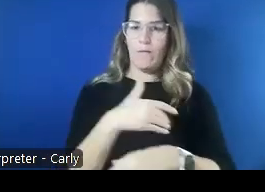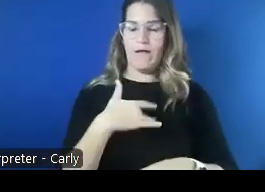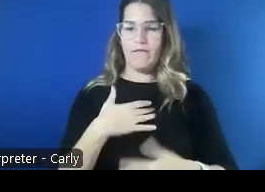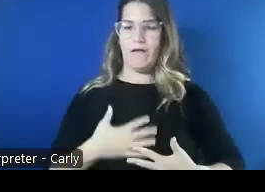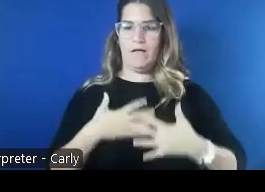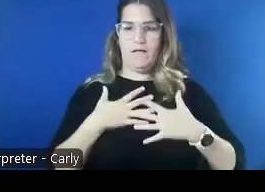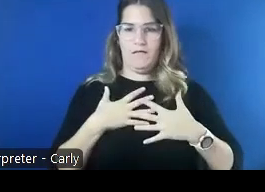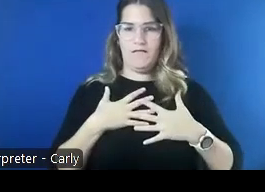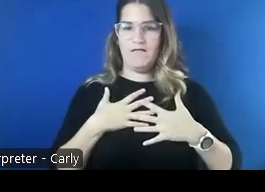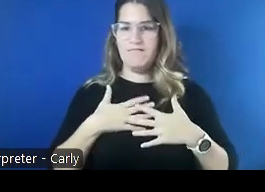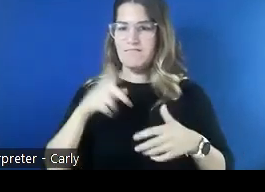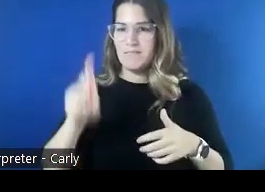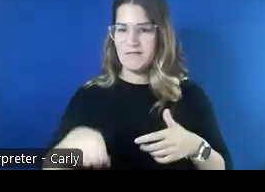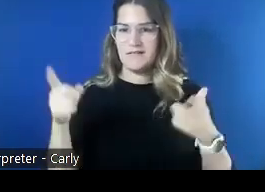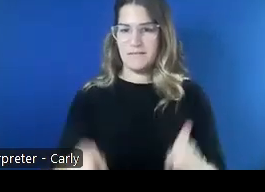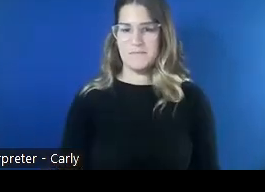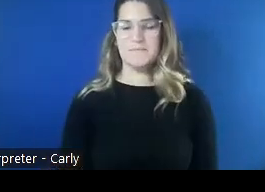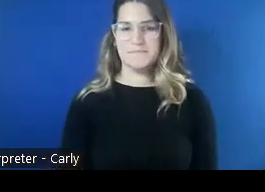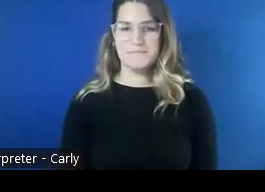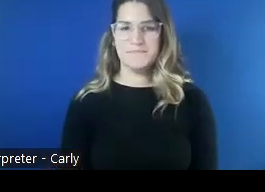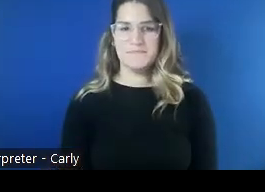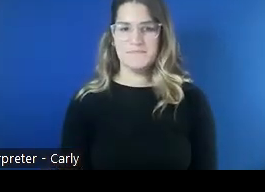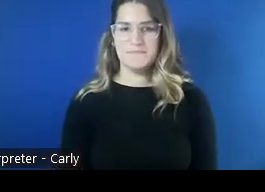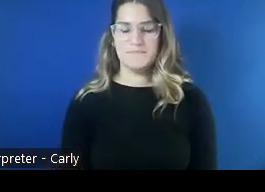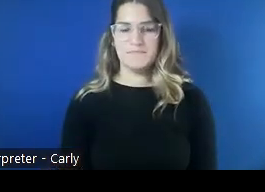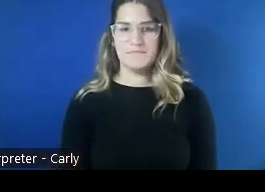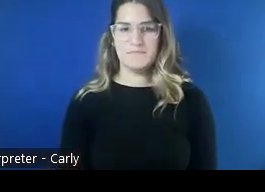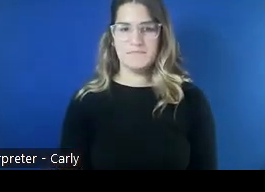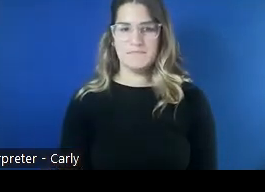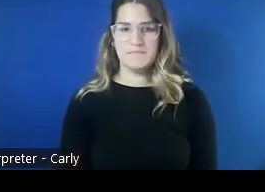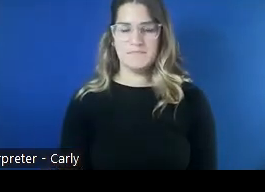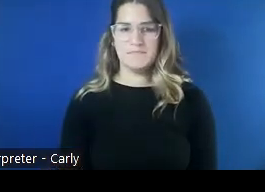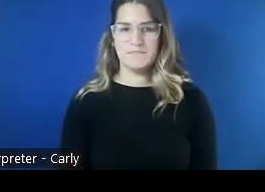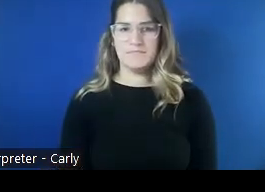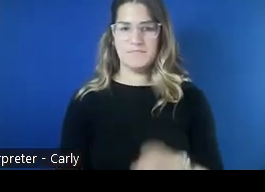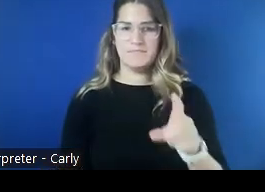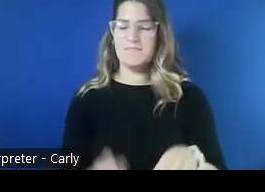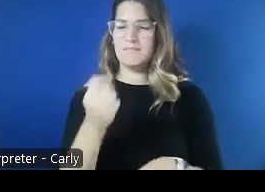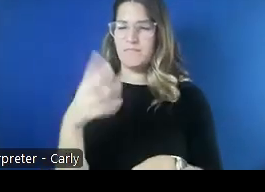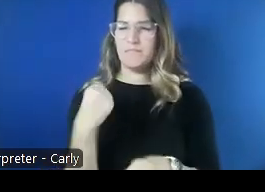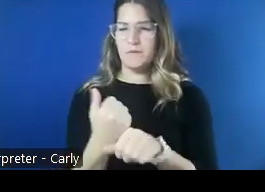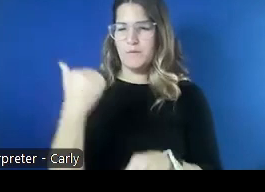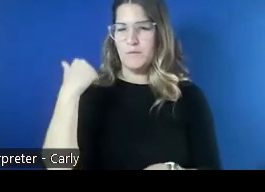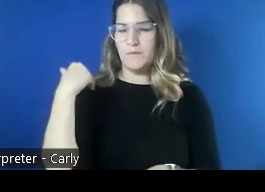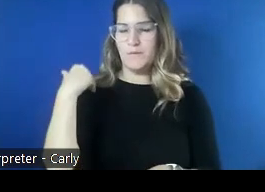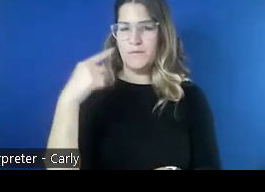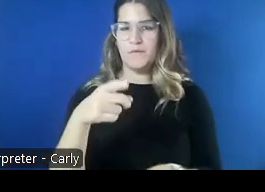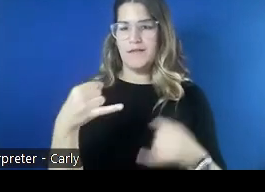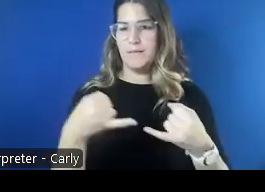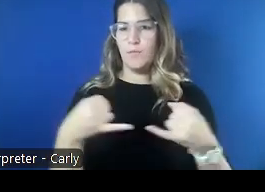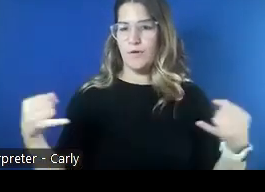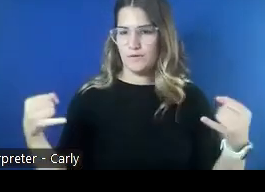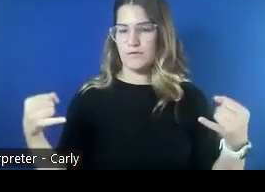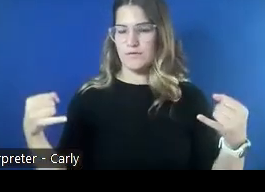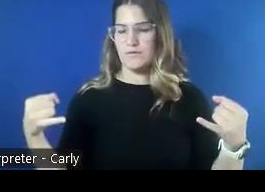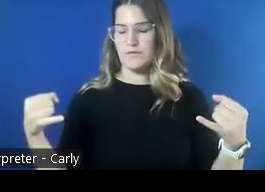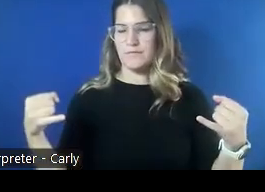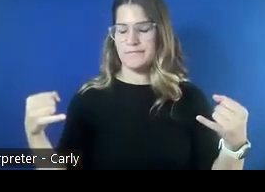in ourselves and this is a picture um from a few years ago at the border um between um I